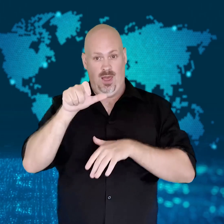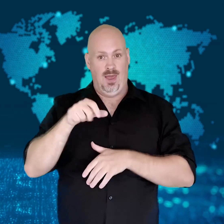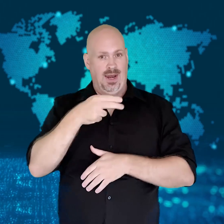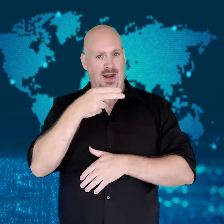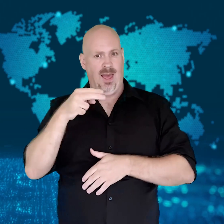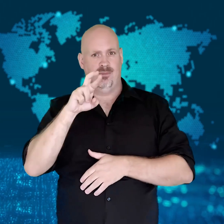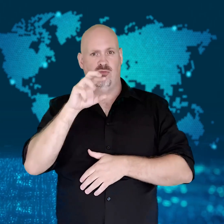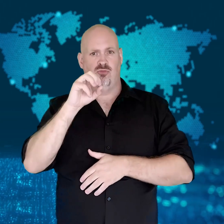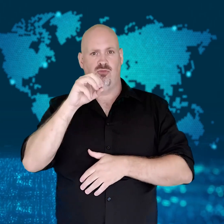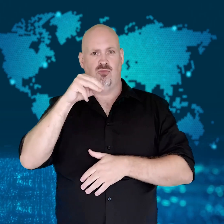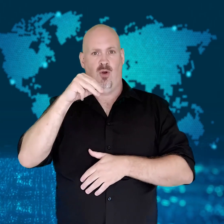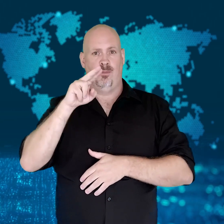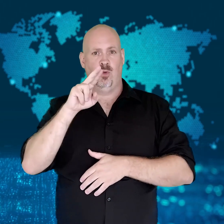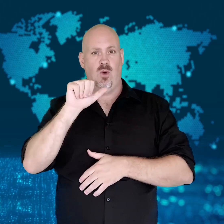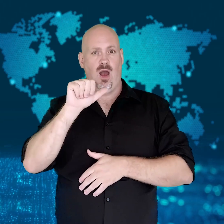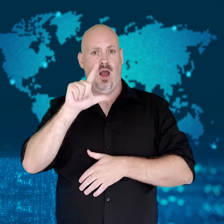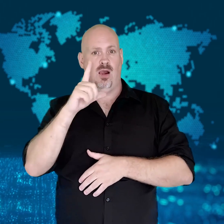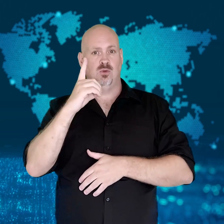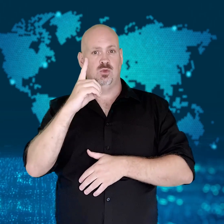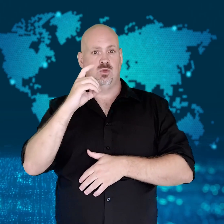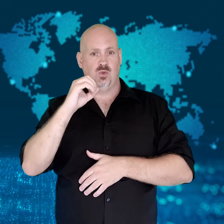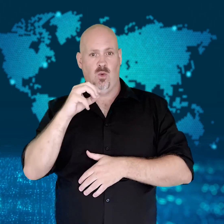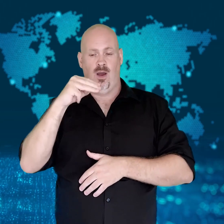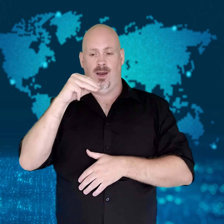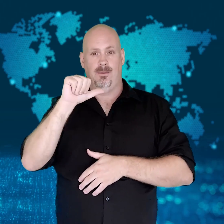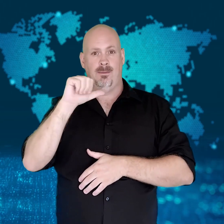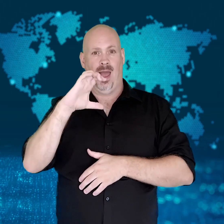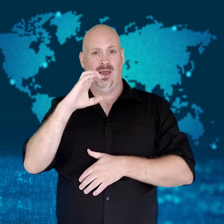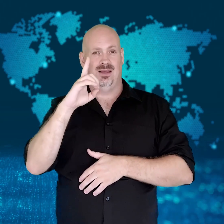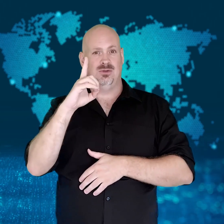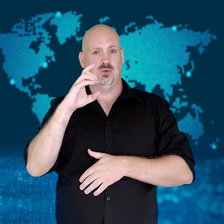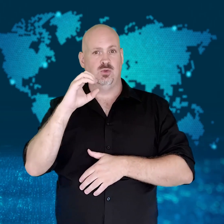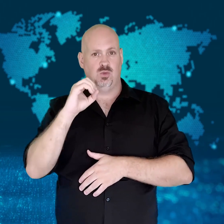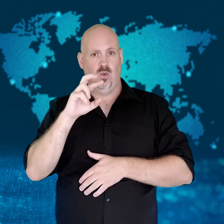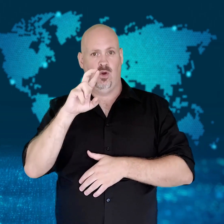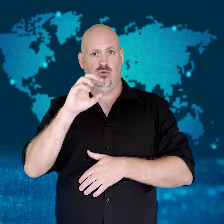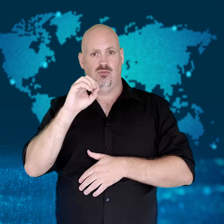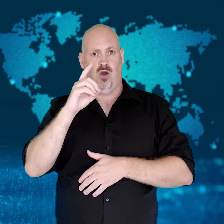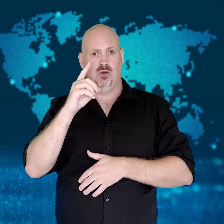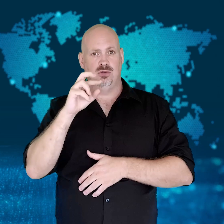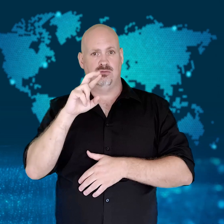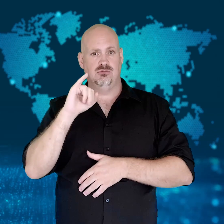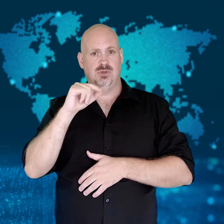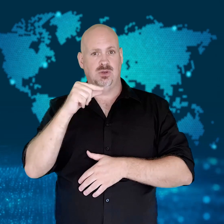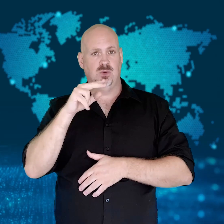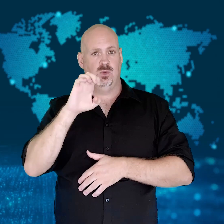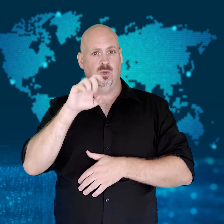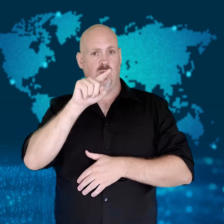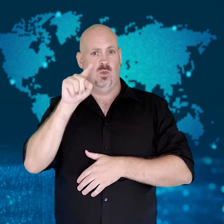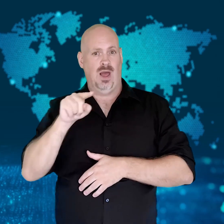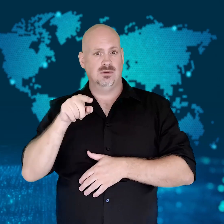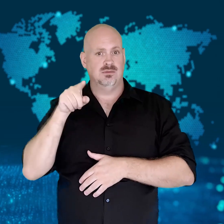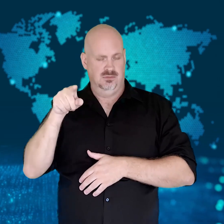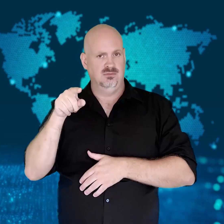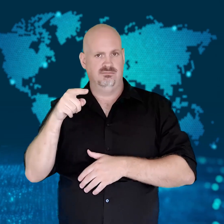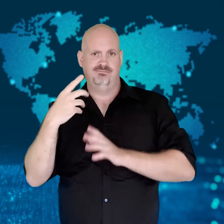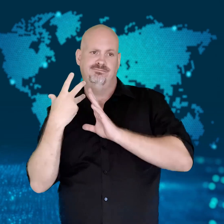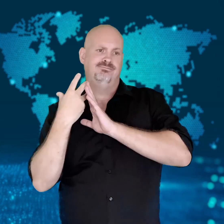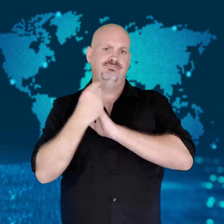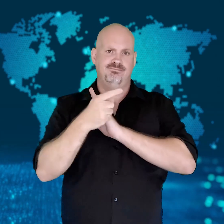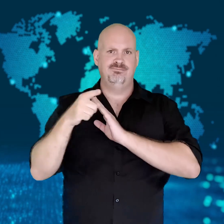the Ilet la Mere, an island off the coast of French Guiana.